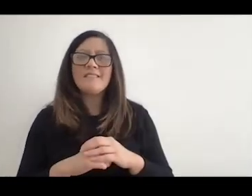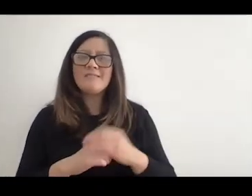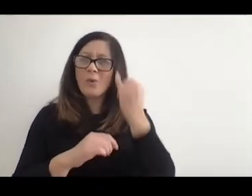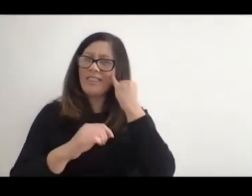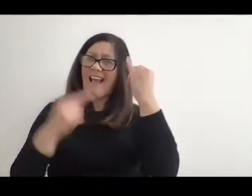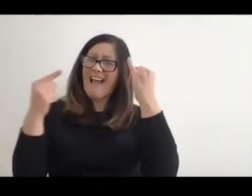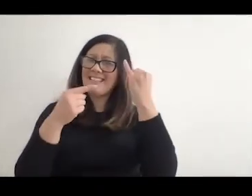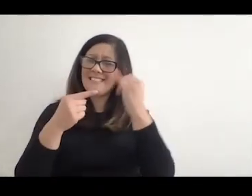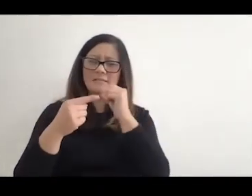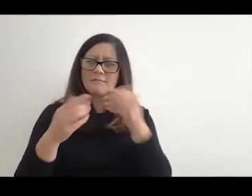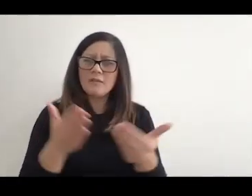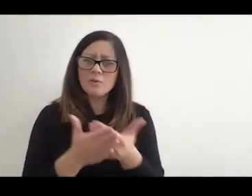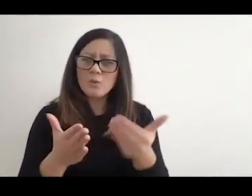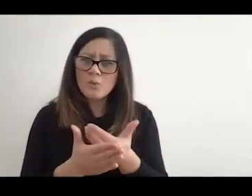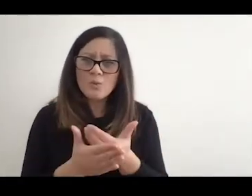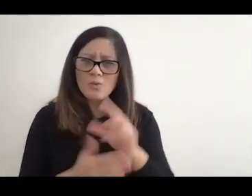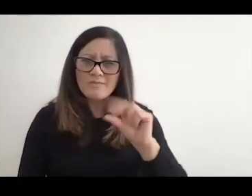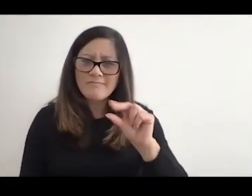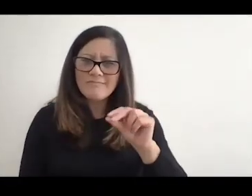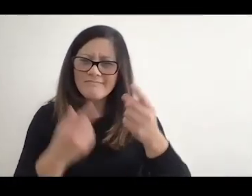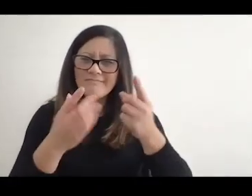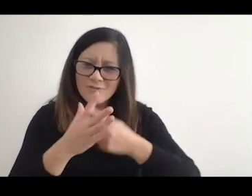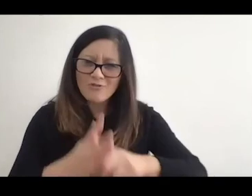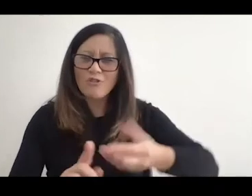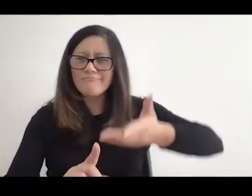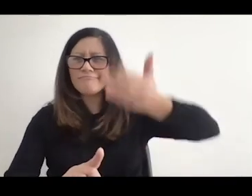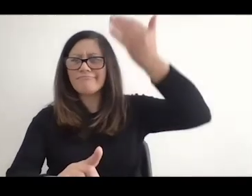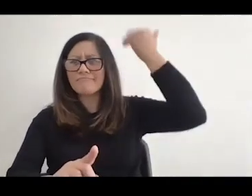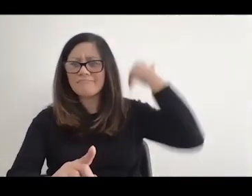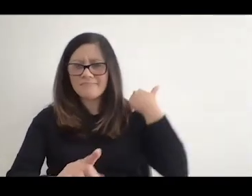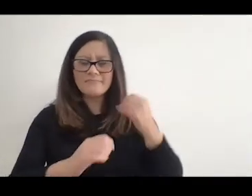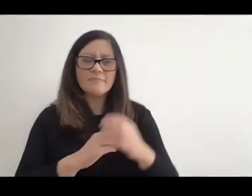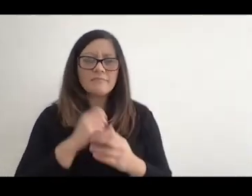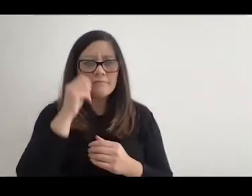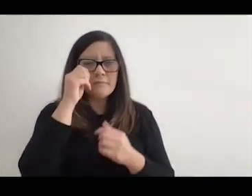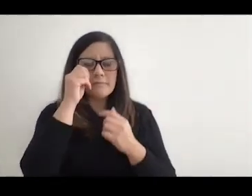design for disability isn't new. Let's take a little bit.